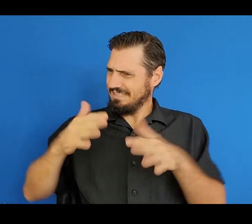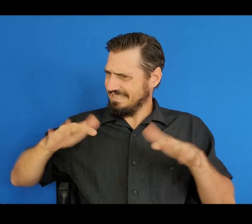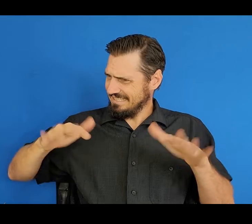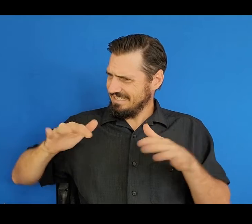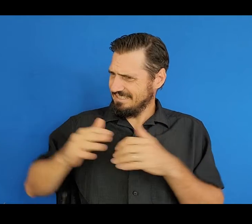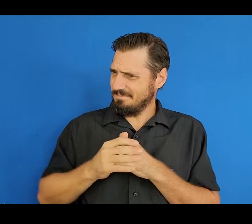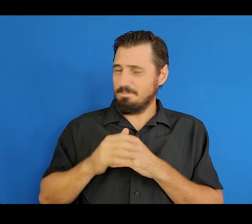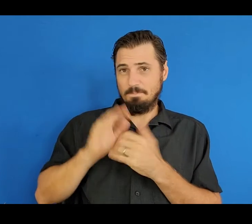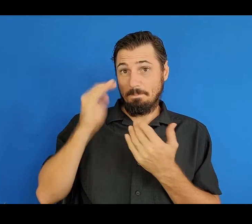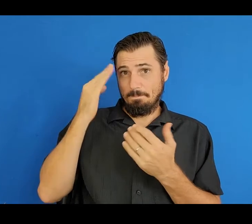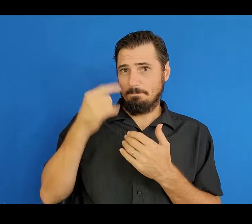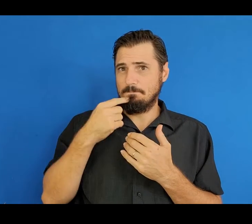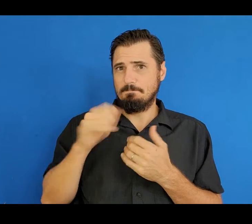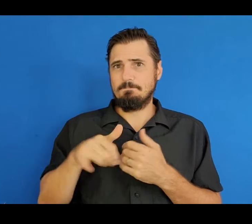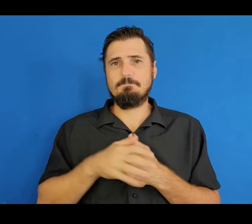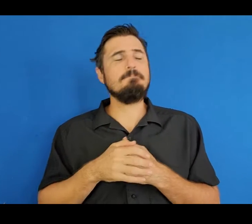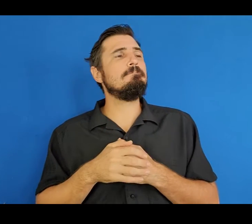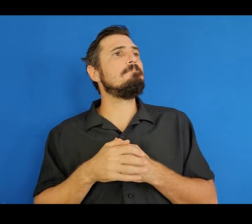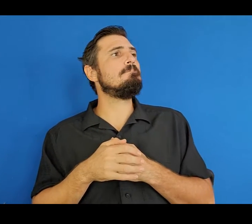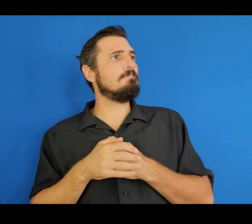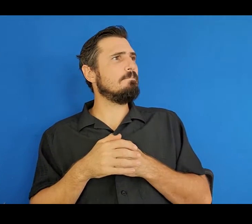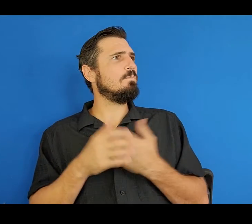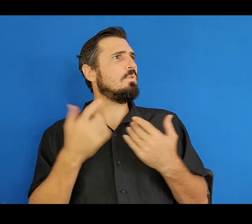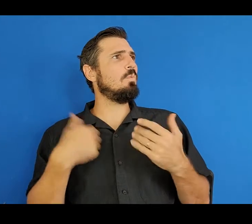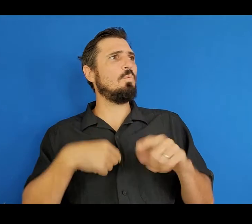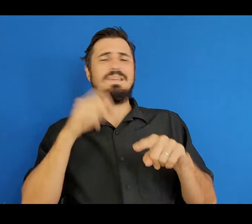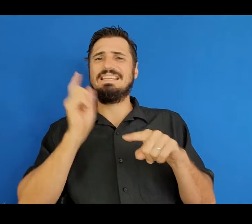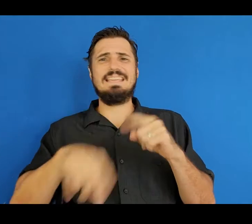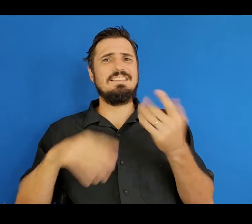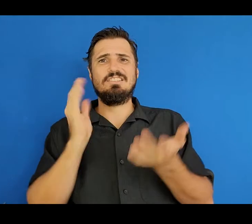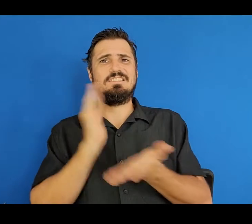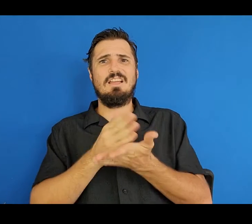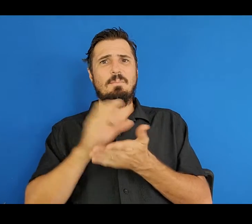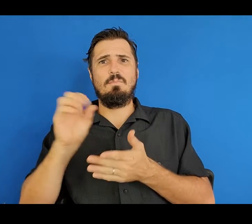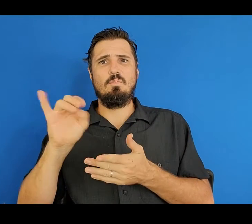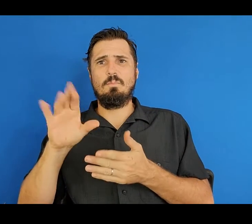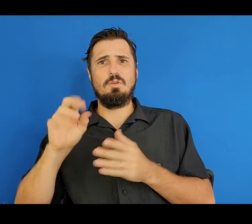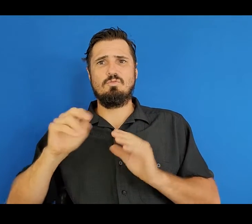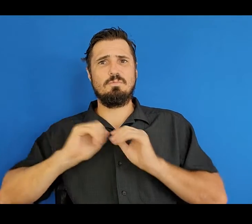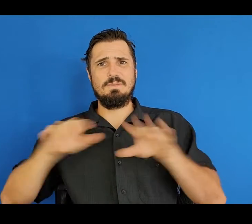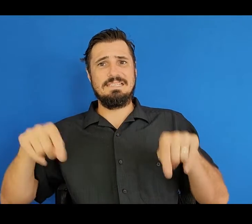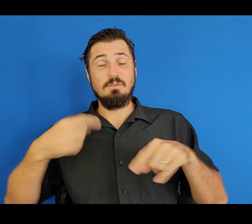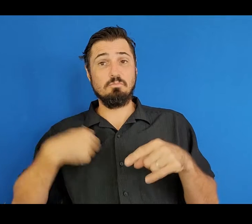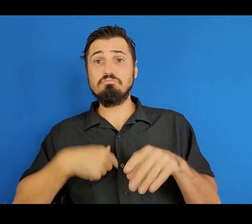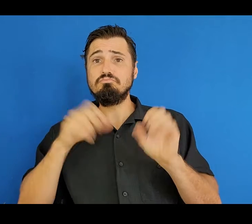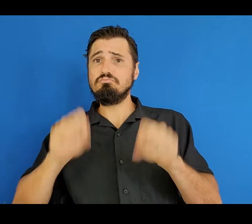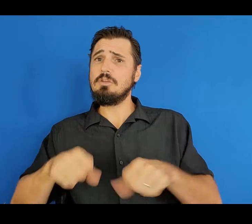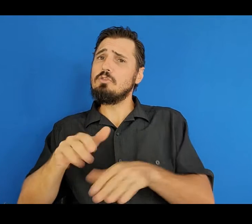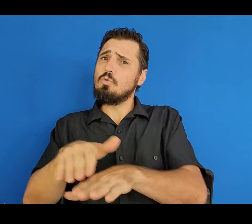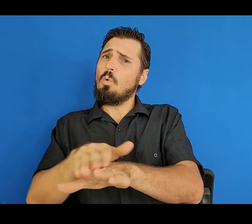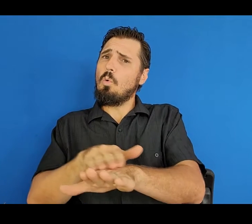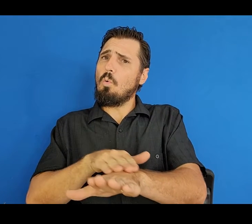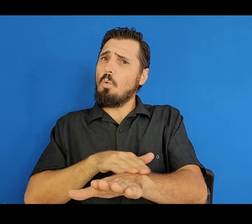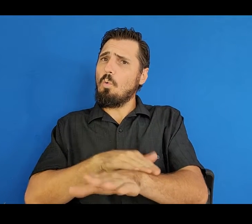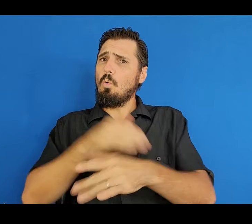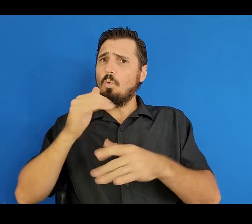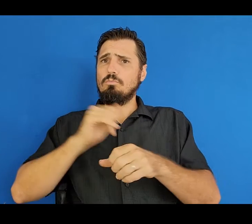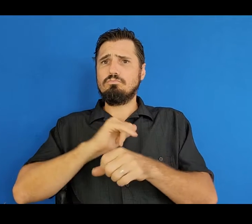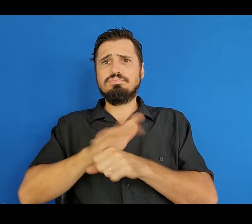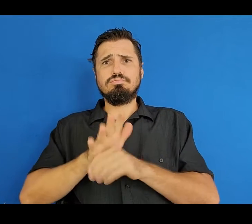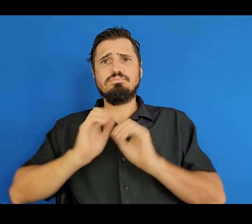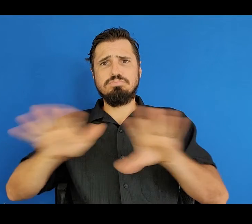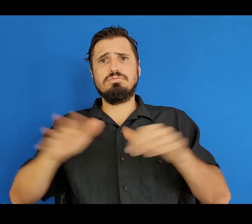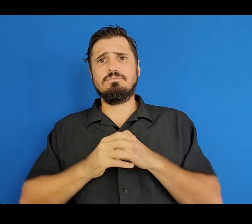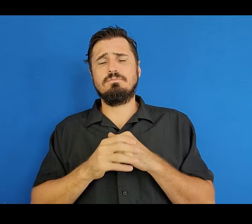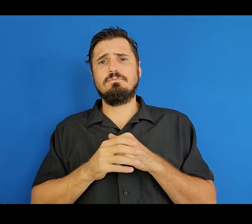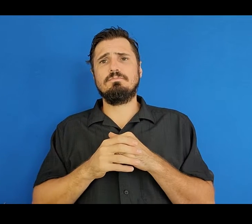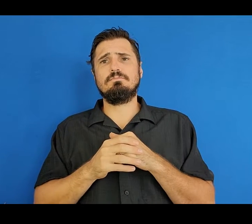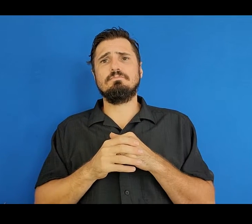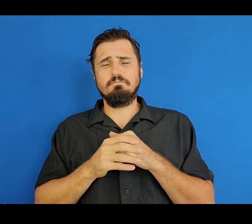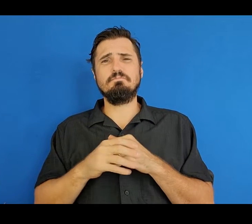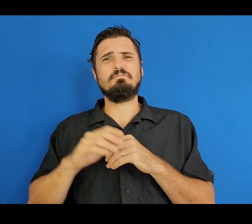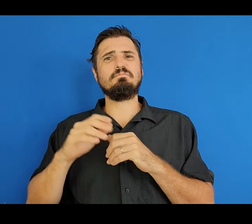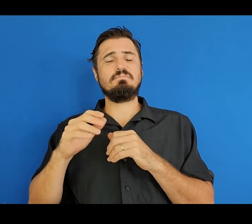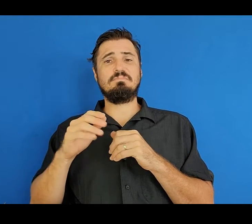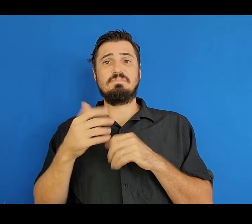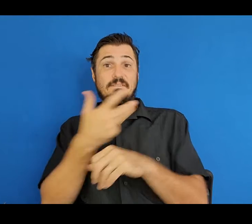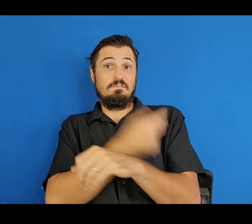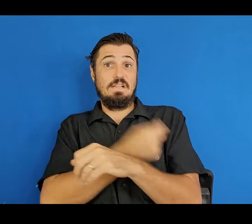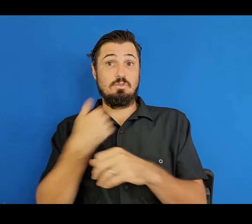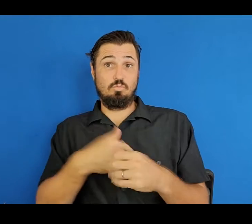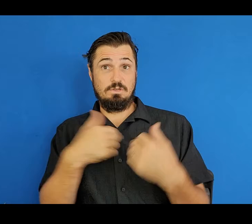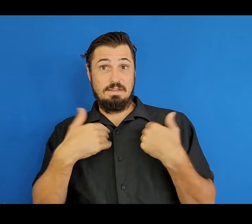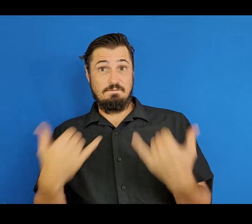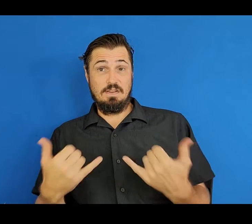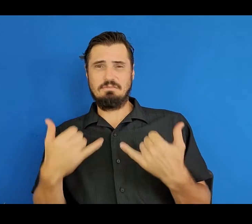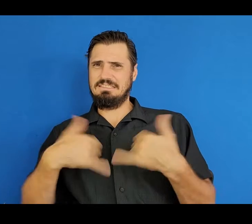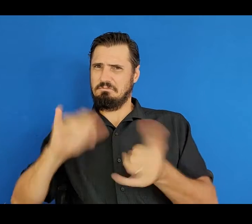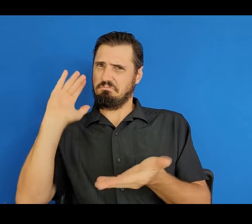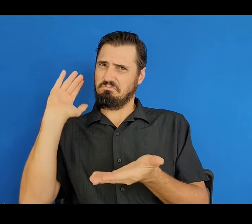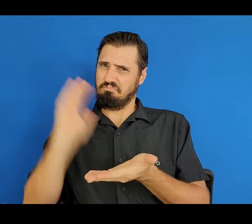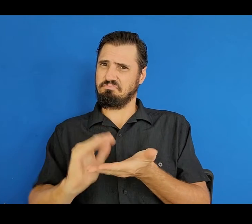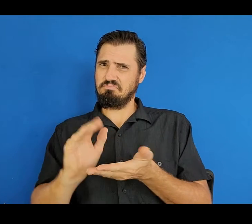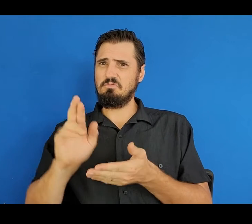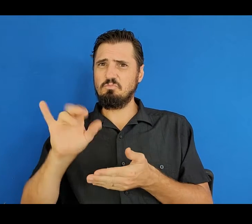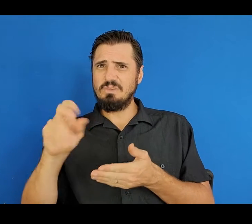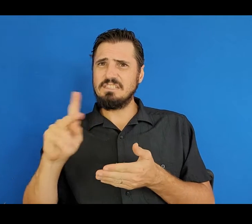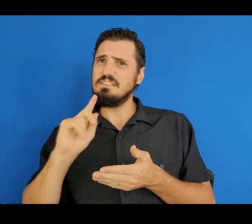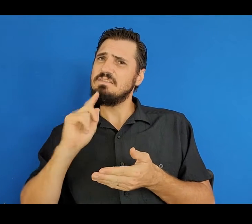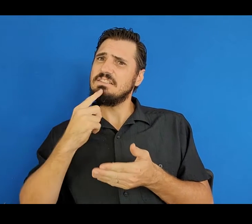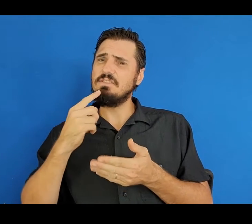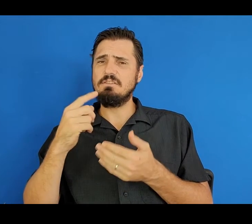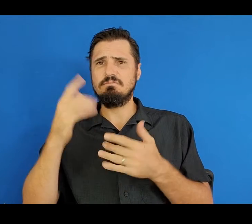Although we can’t prevent Omicron from spreading here, we can definitely slow that spread. Early studies show the existing vaccines still reduce the risk of severe disease, hospitalization, and